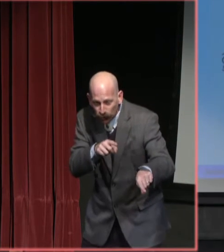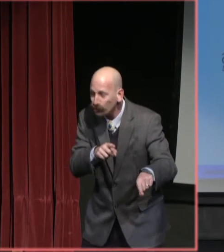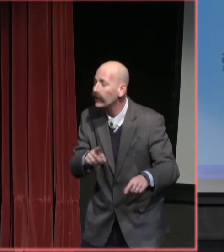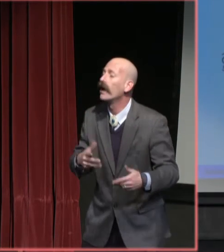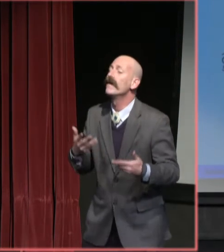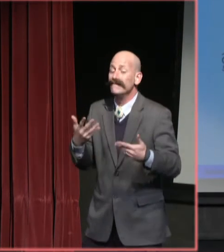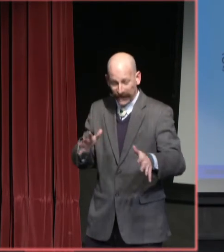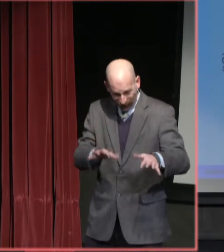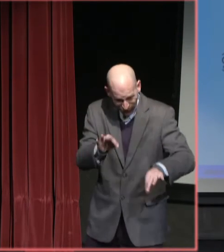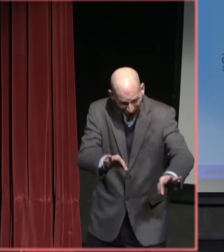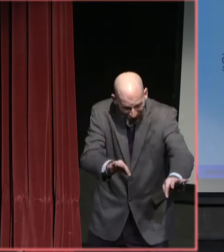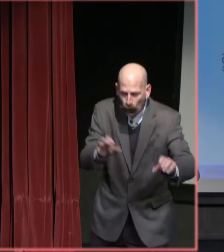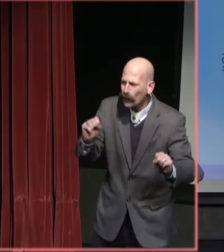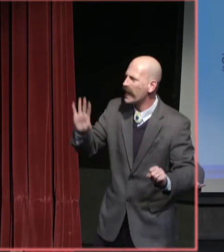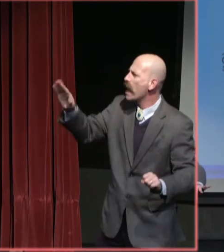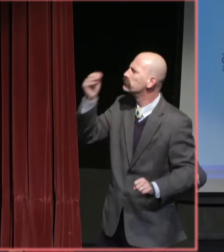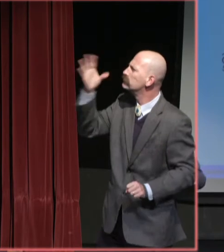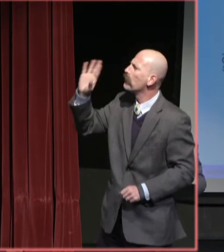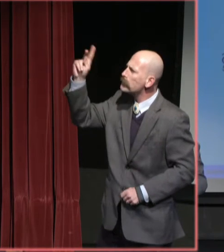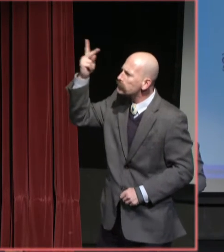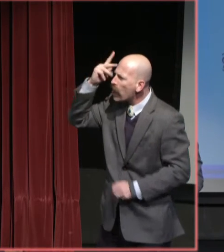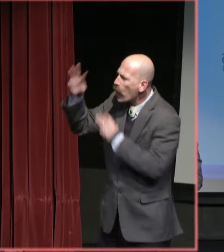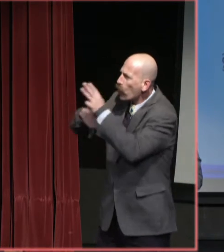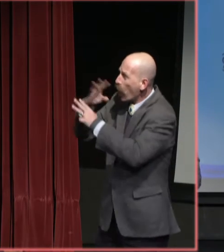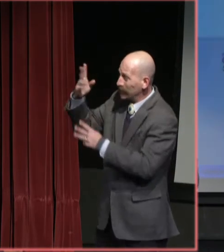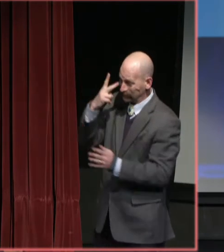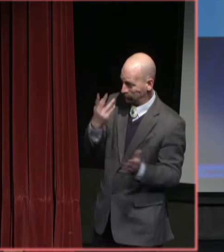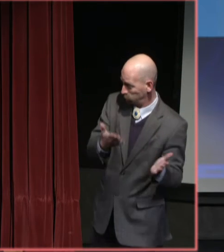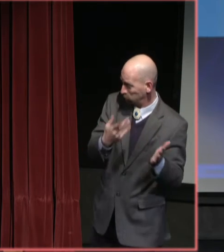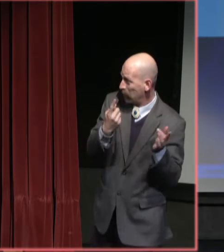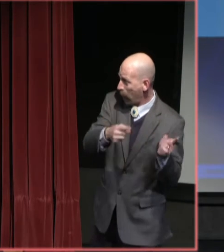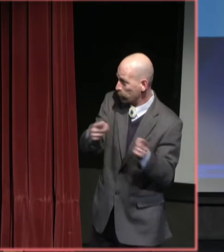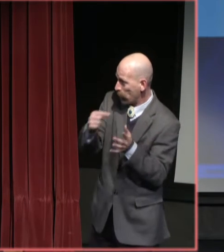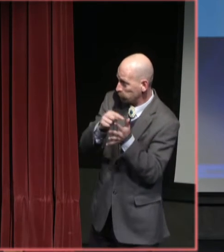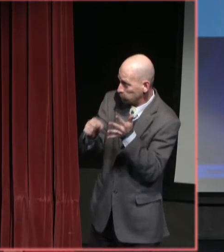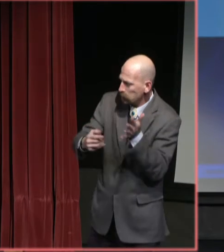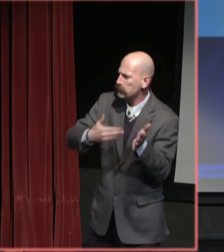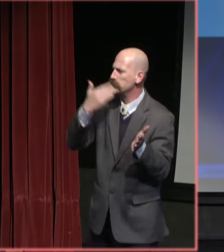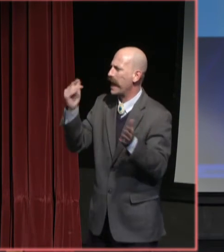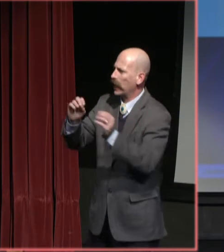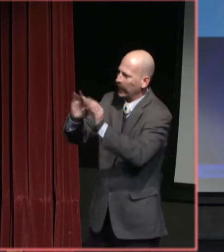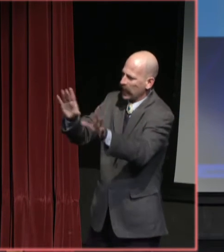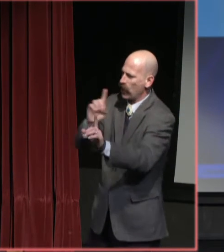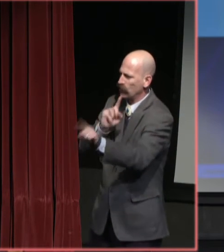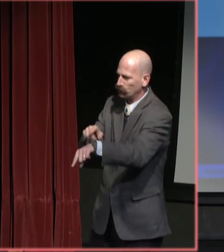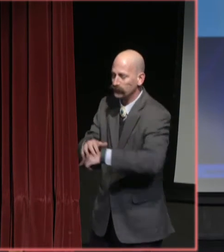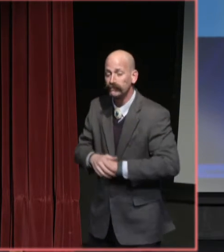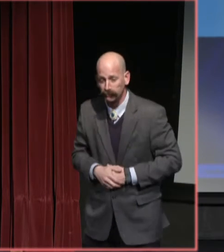about what will happen. So let's start thinking